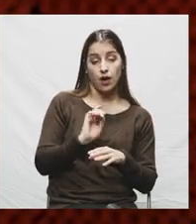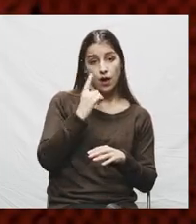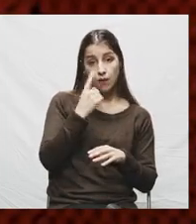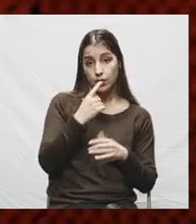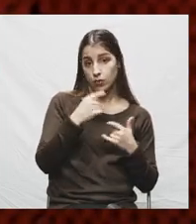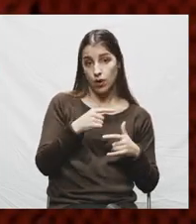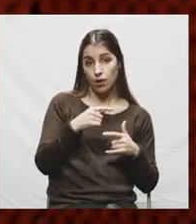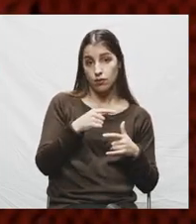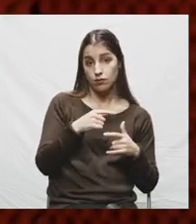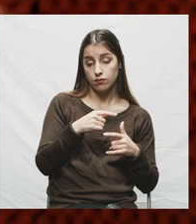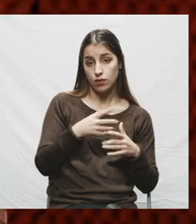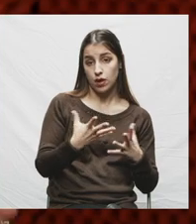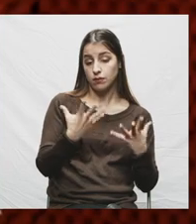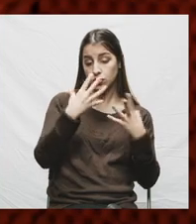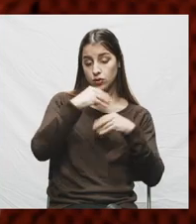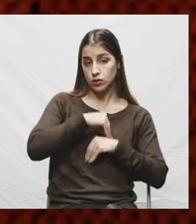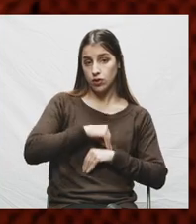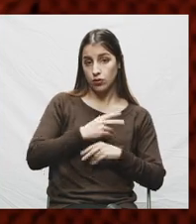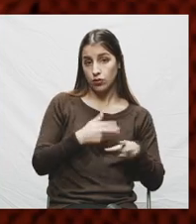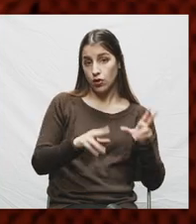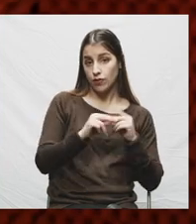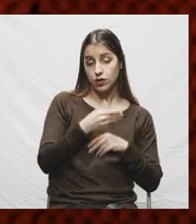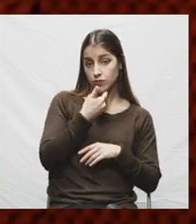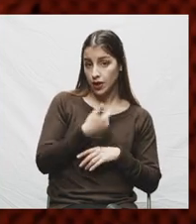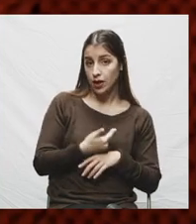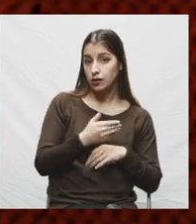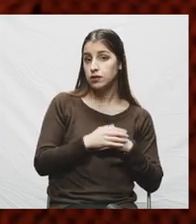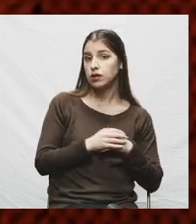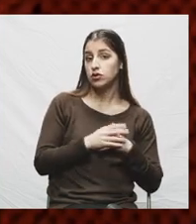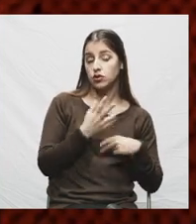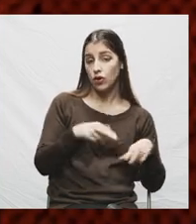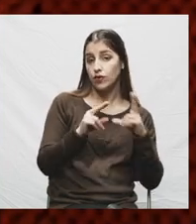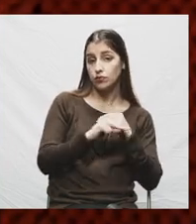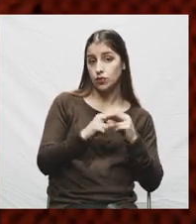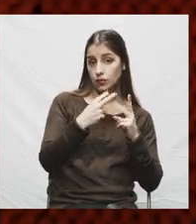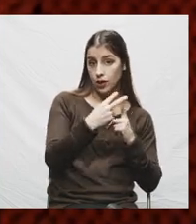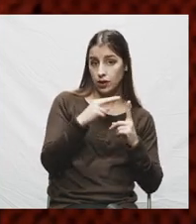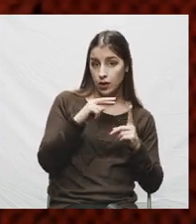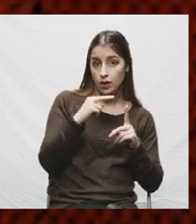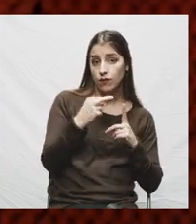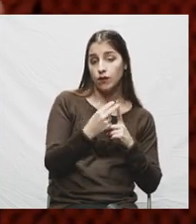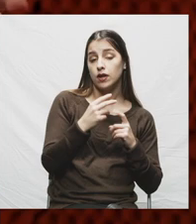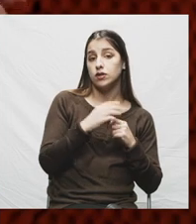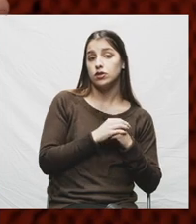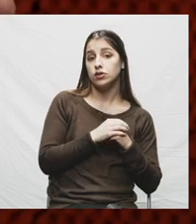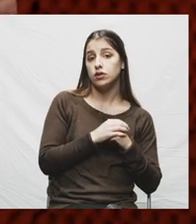quickly you absorved new experiences new perspectives,